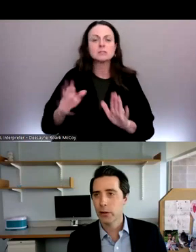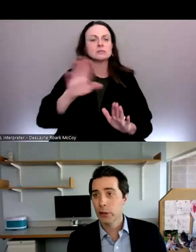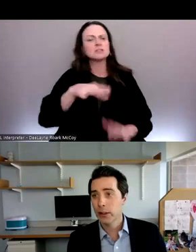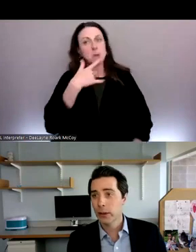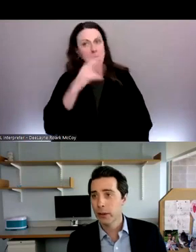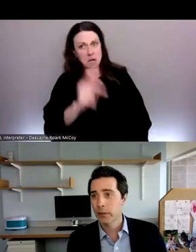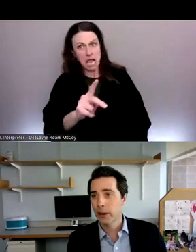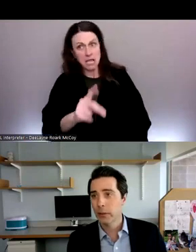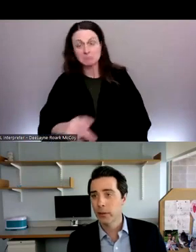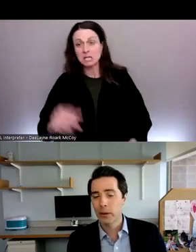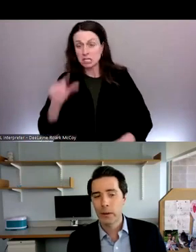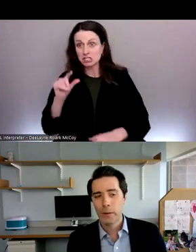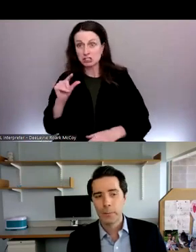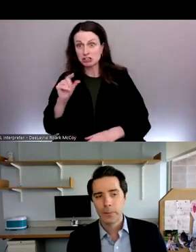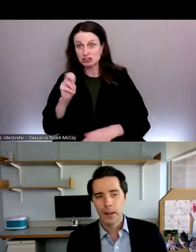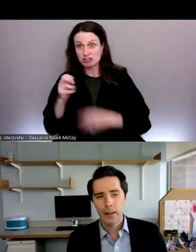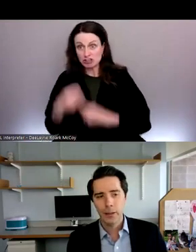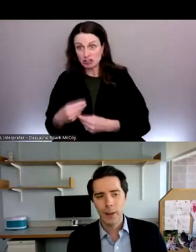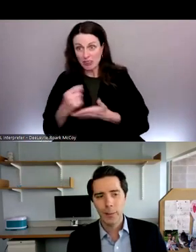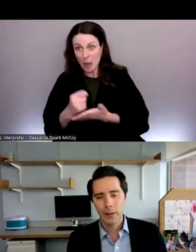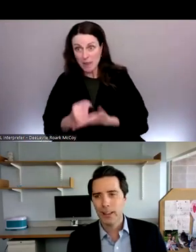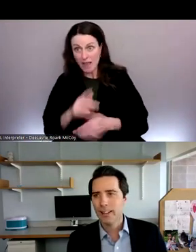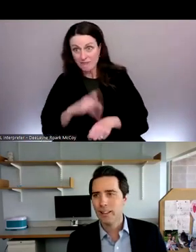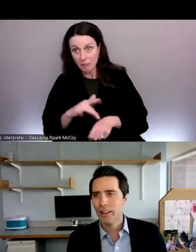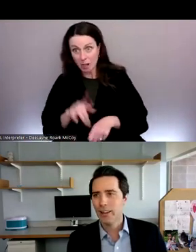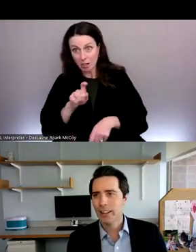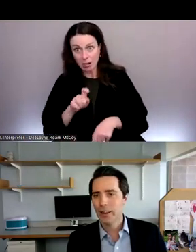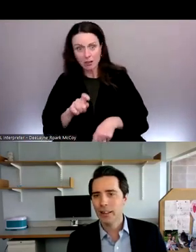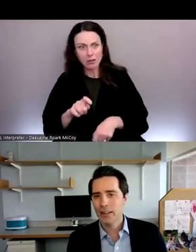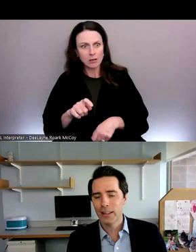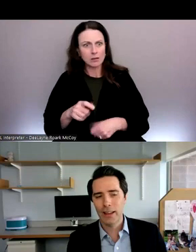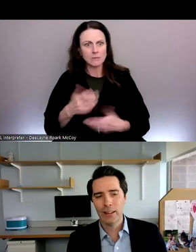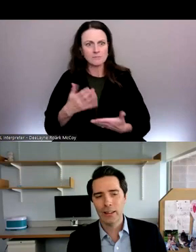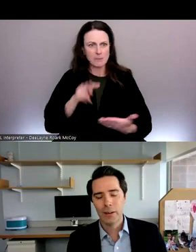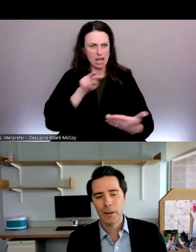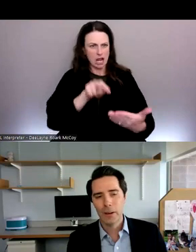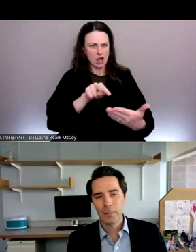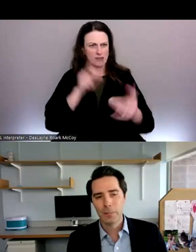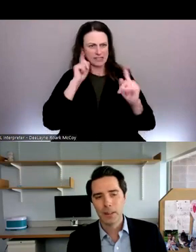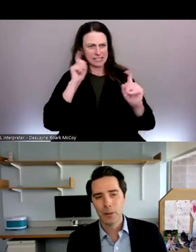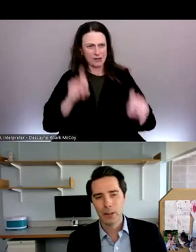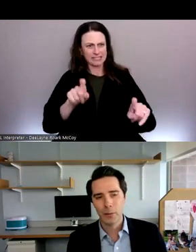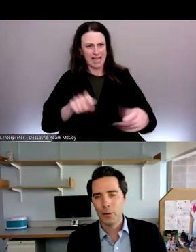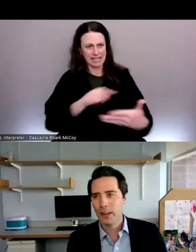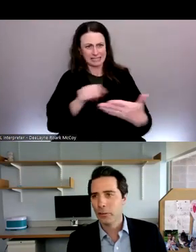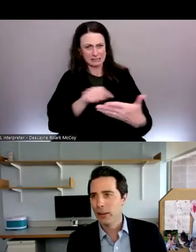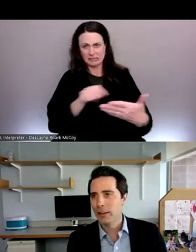there was a gene therapy available and you may be looking at this hearing test and